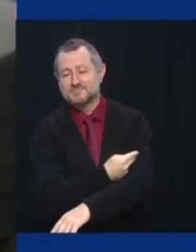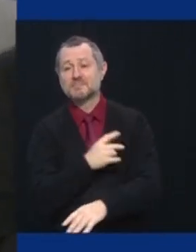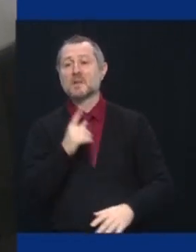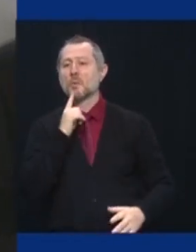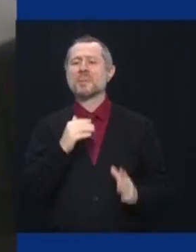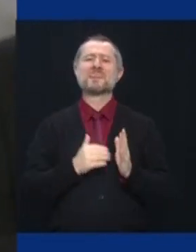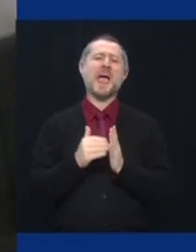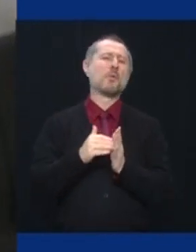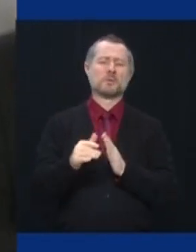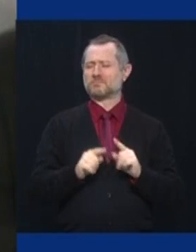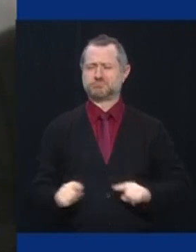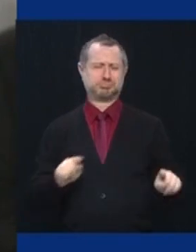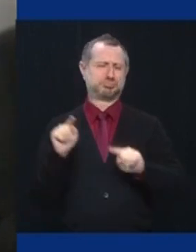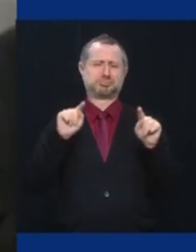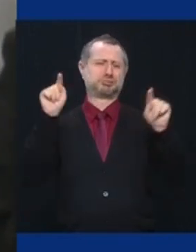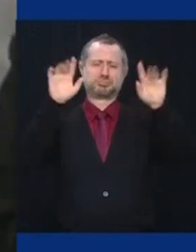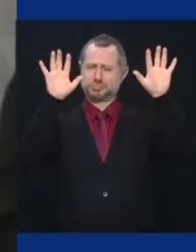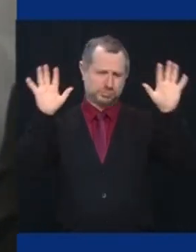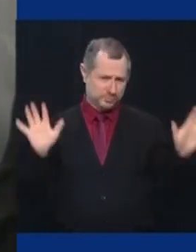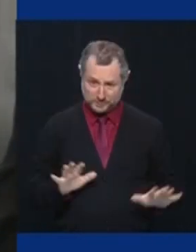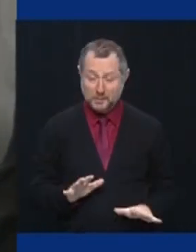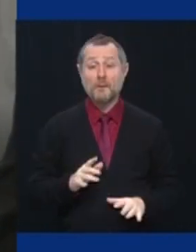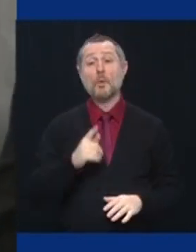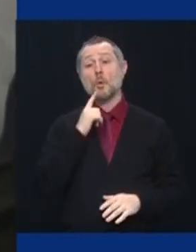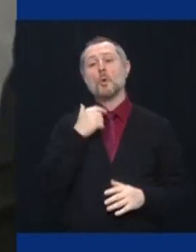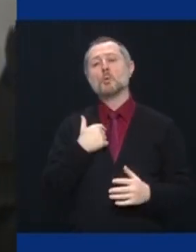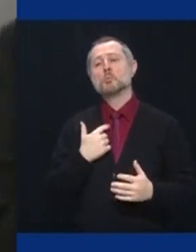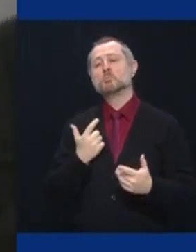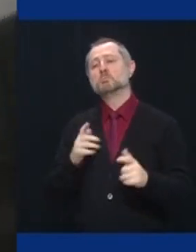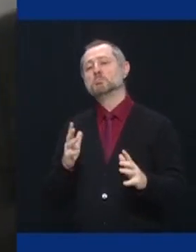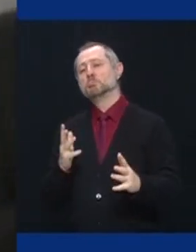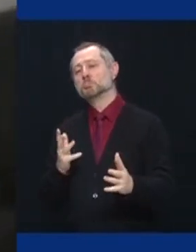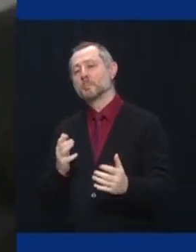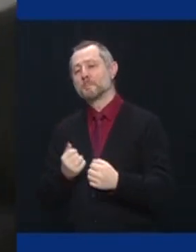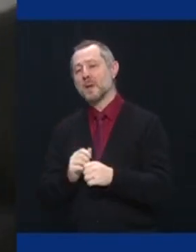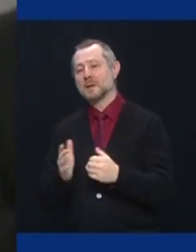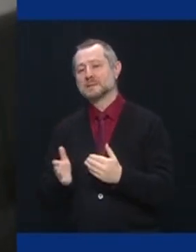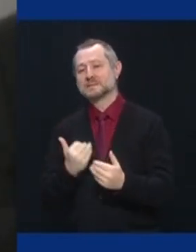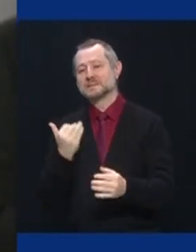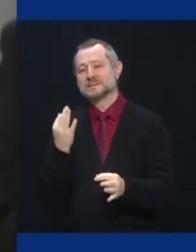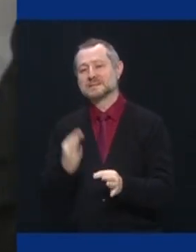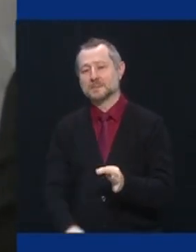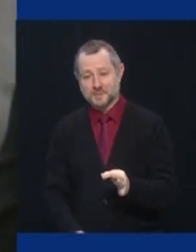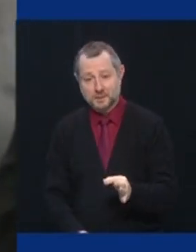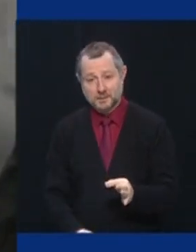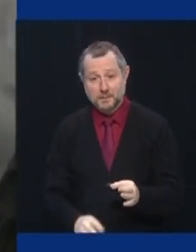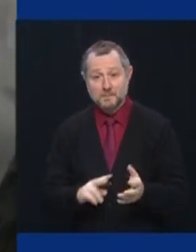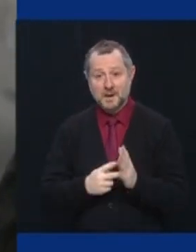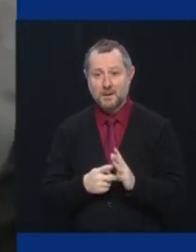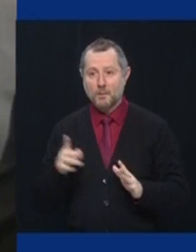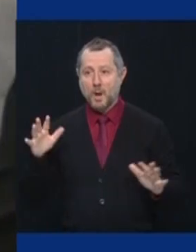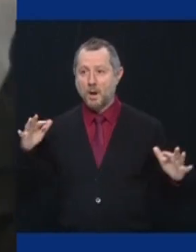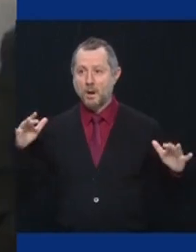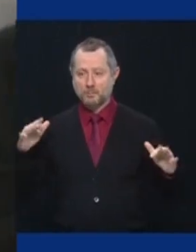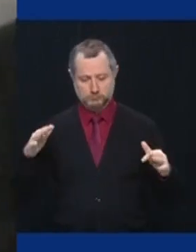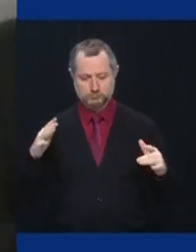COUNTY SITES, MASS VACCINATION SITES, WE HAVE THOUSANDS OF DISTRIBUTION SITES.